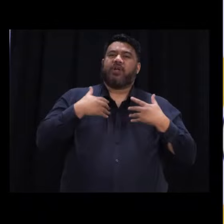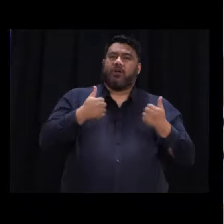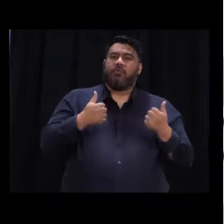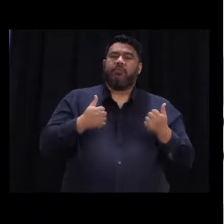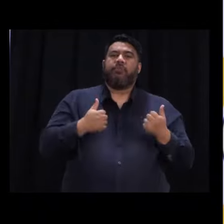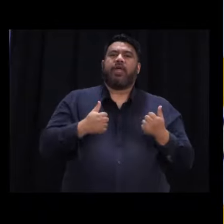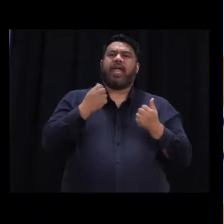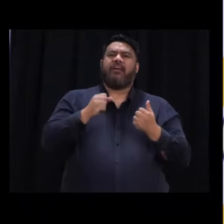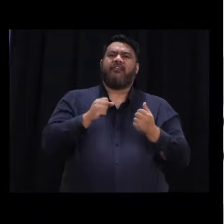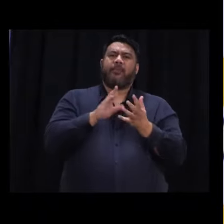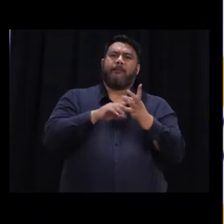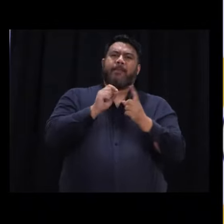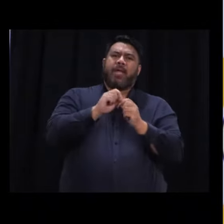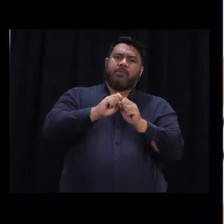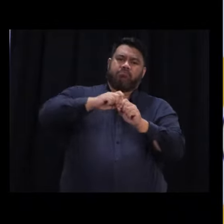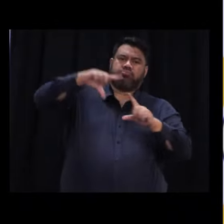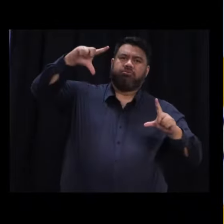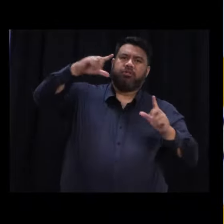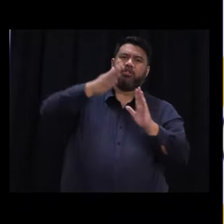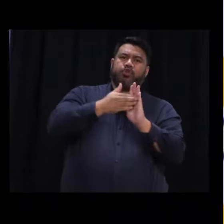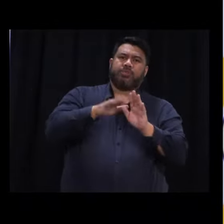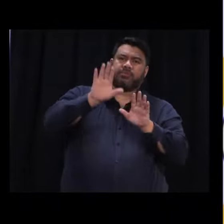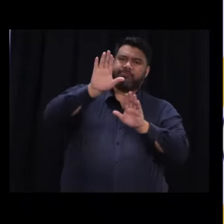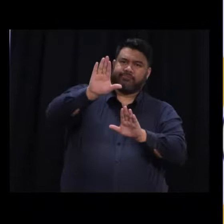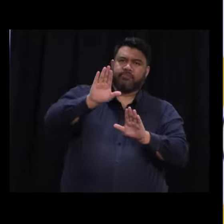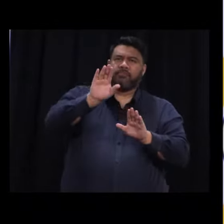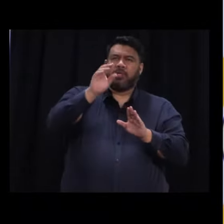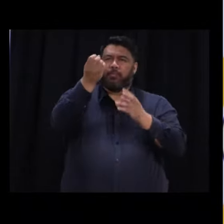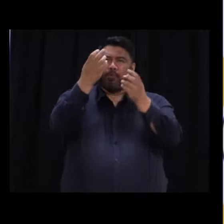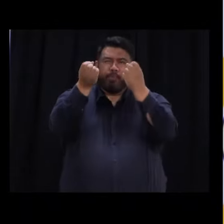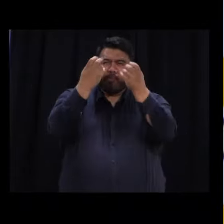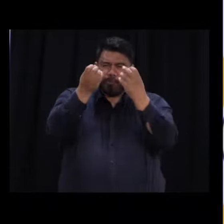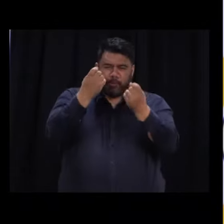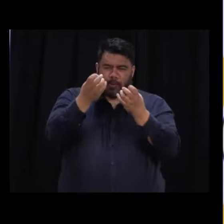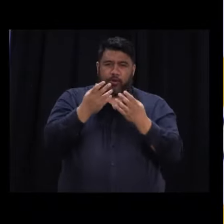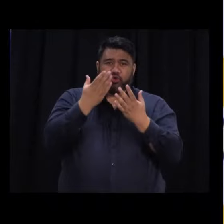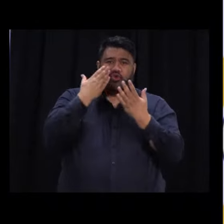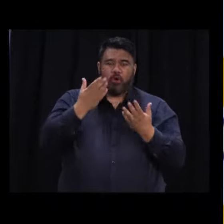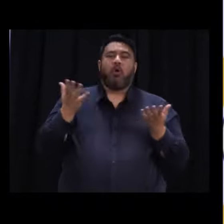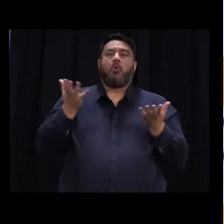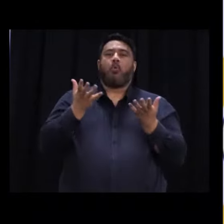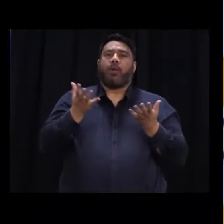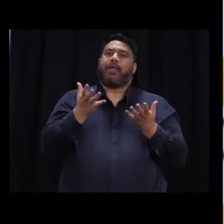do again encourage people to continually check the ministry's website. There is obviously the functionality